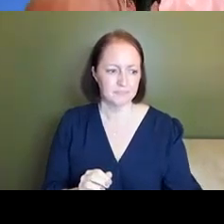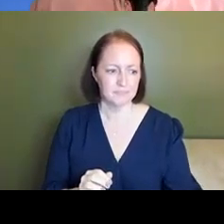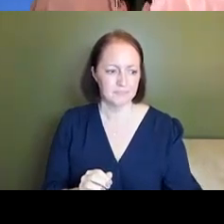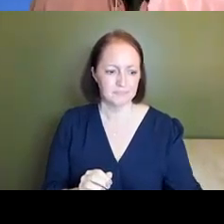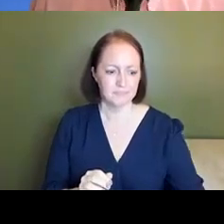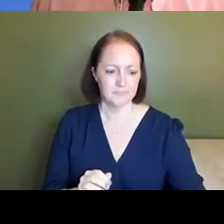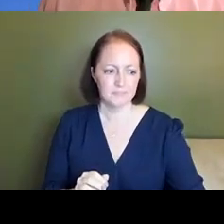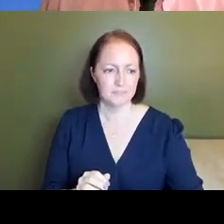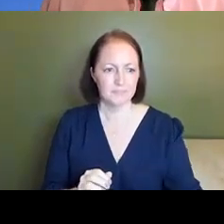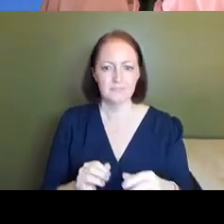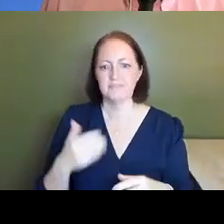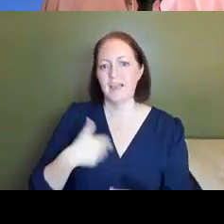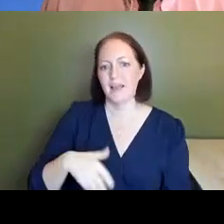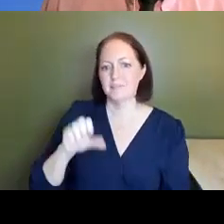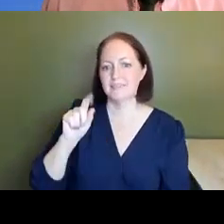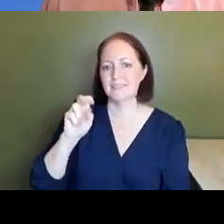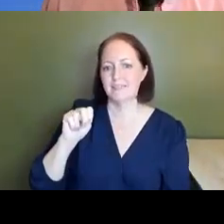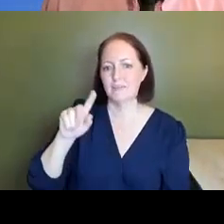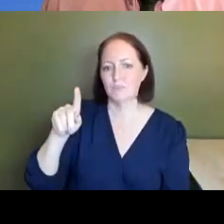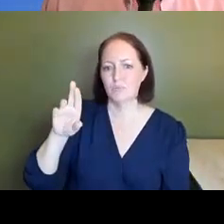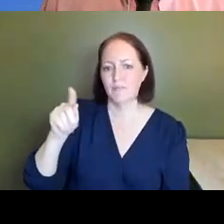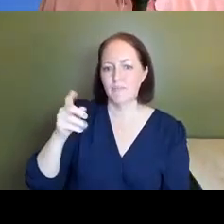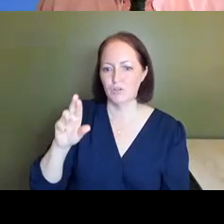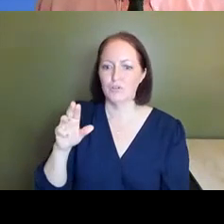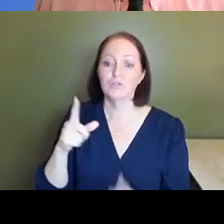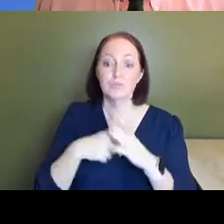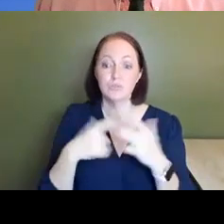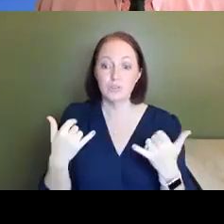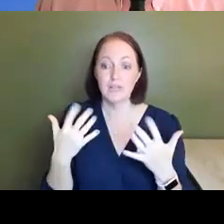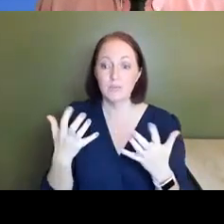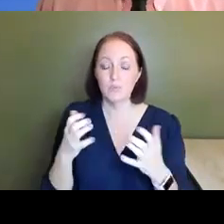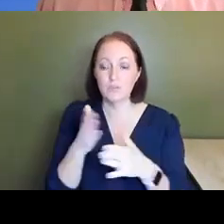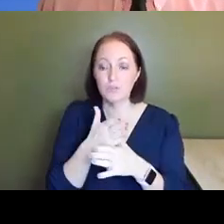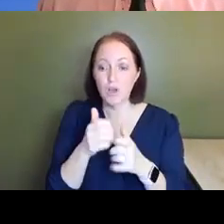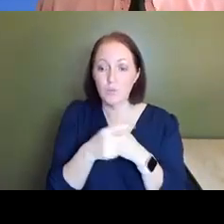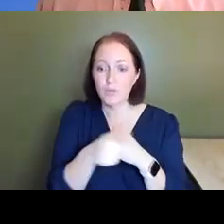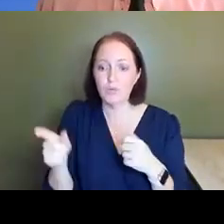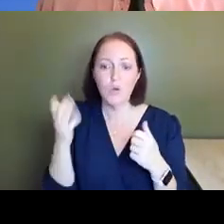Propheter to launch us off today we wanted to talk with you about why early learning